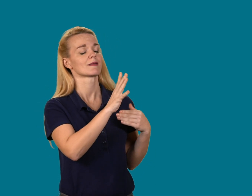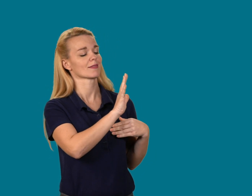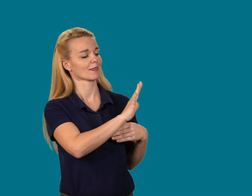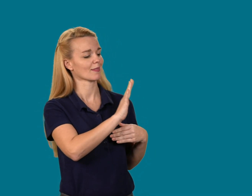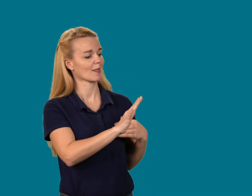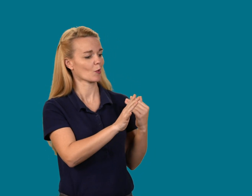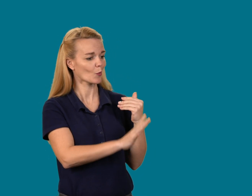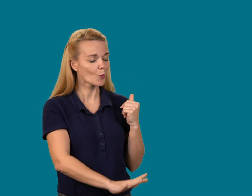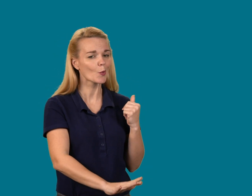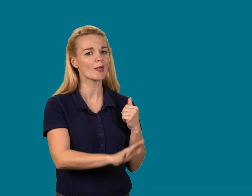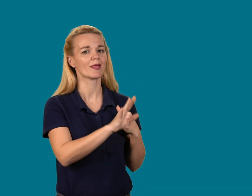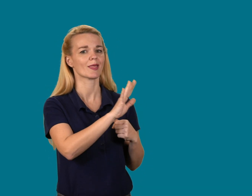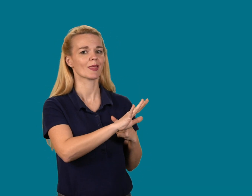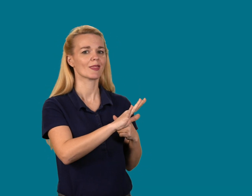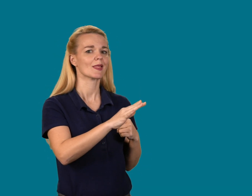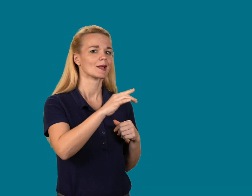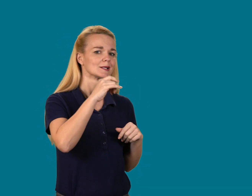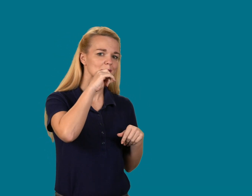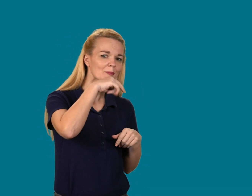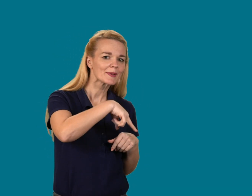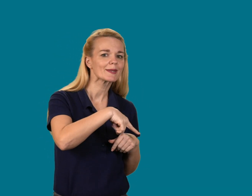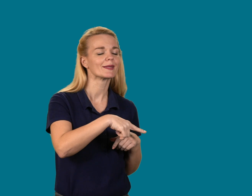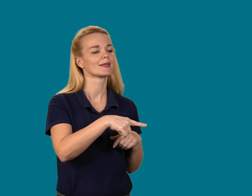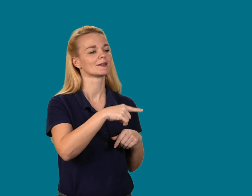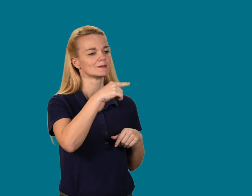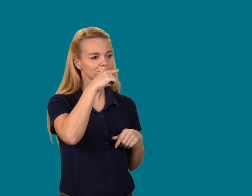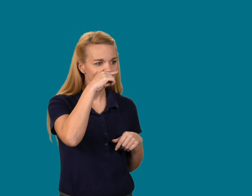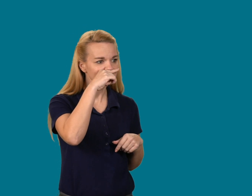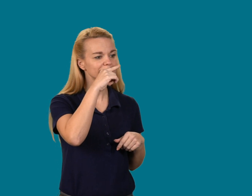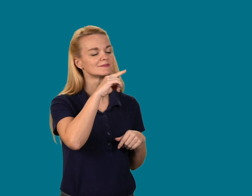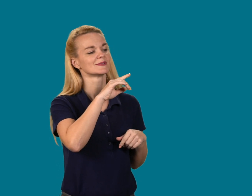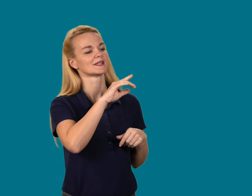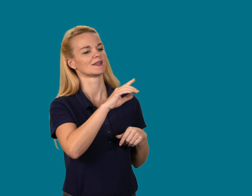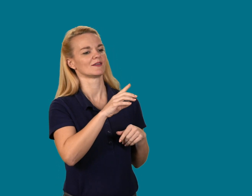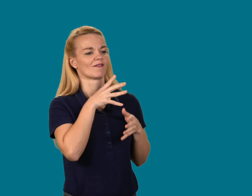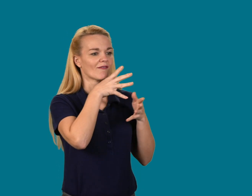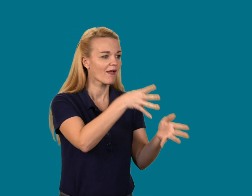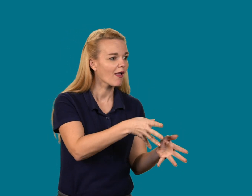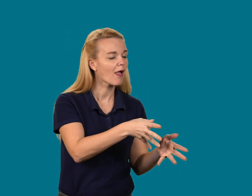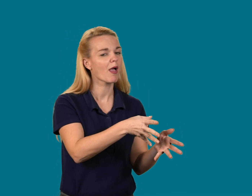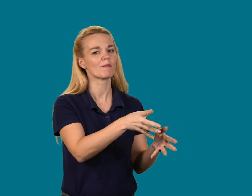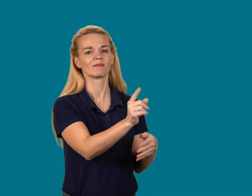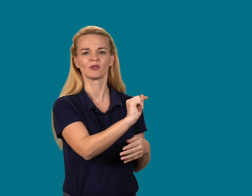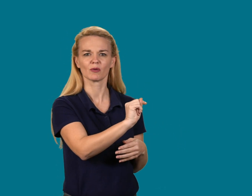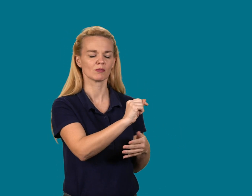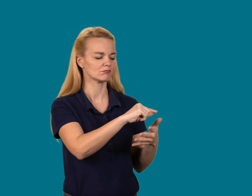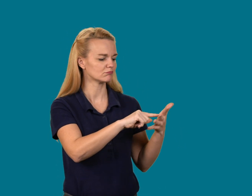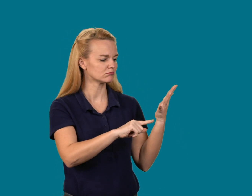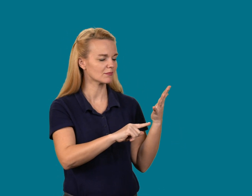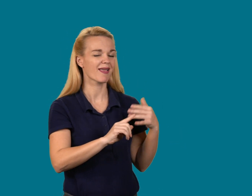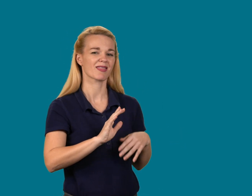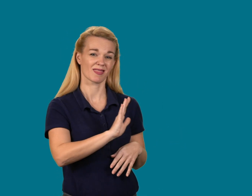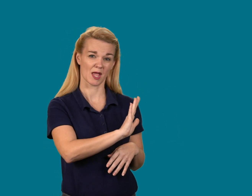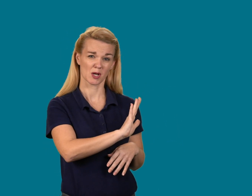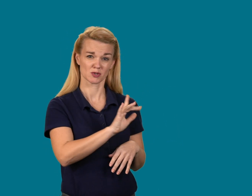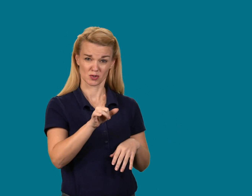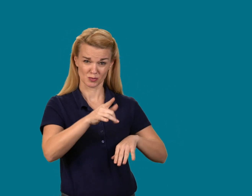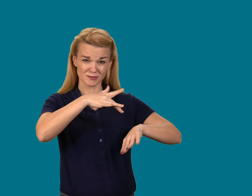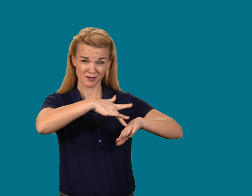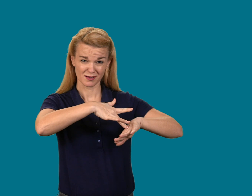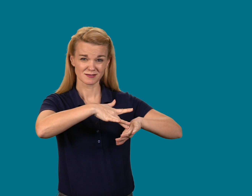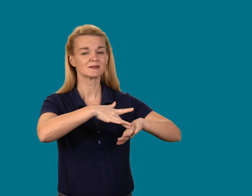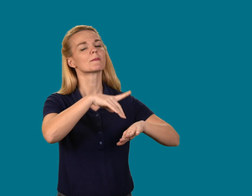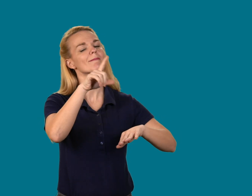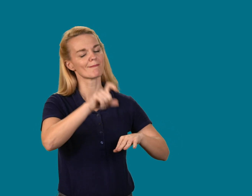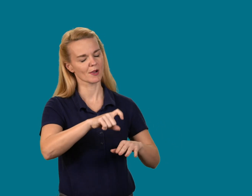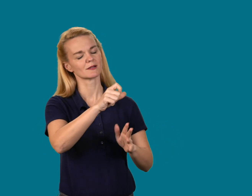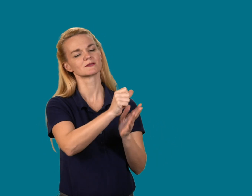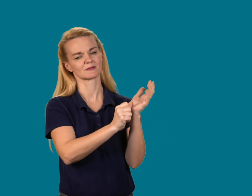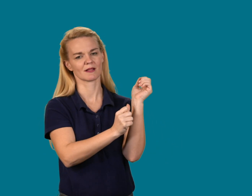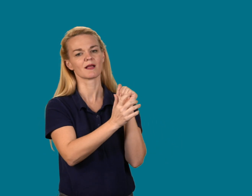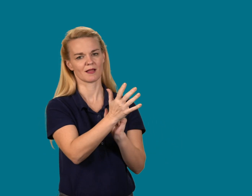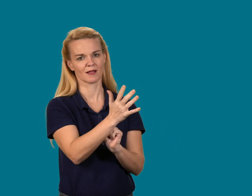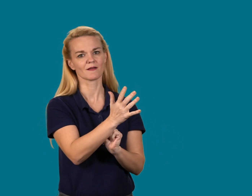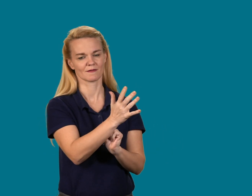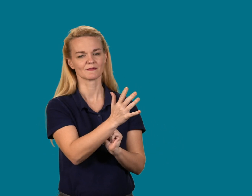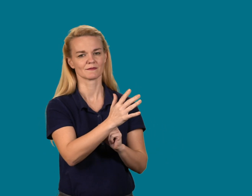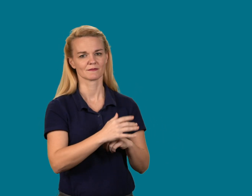such as saliva, mucus, vomit, and urine;